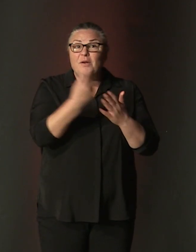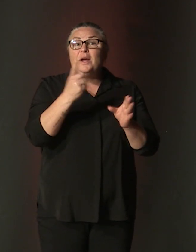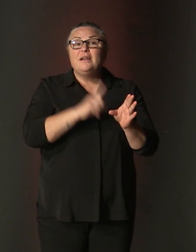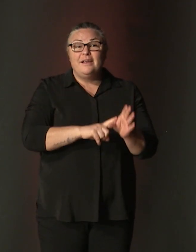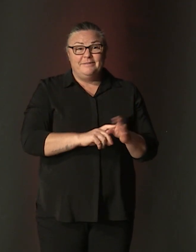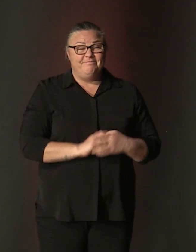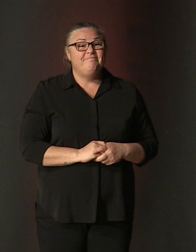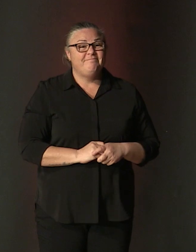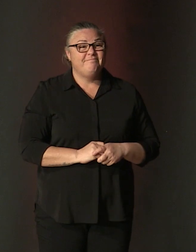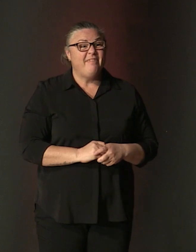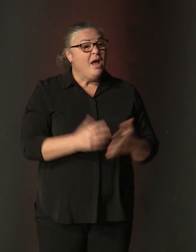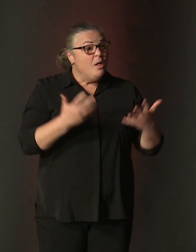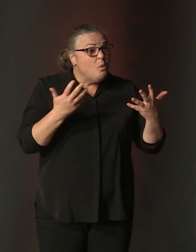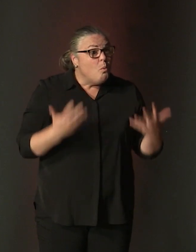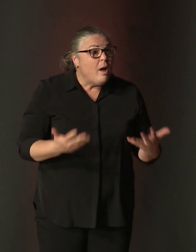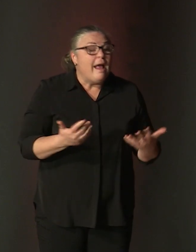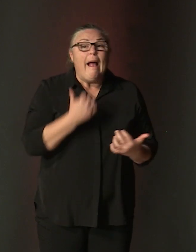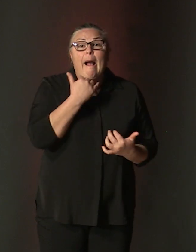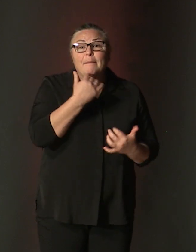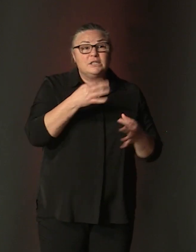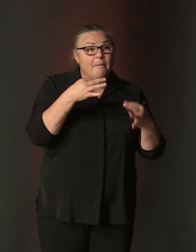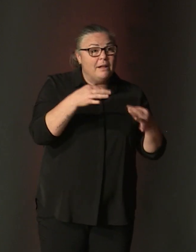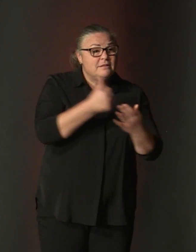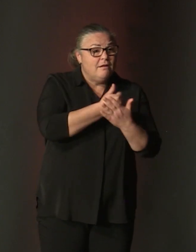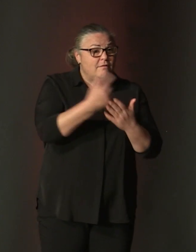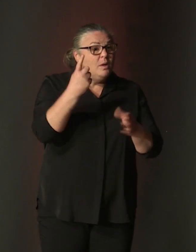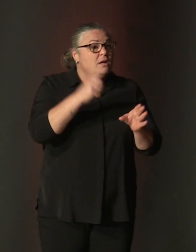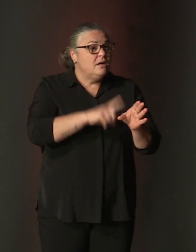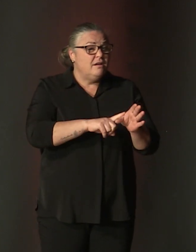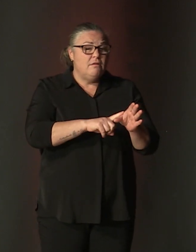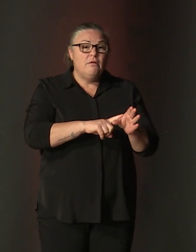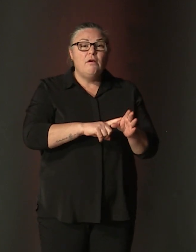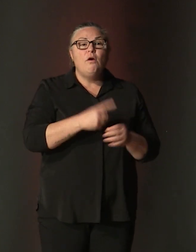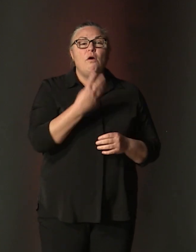equals a staggering 4.5 million blue whales.